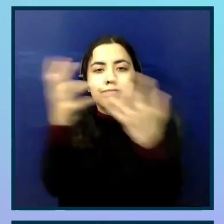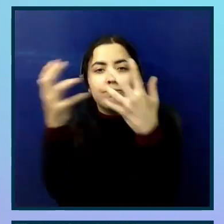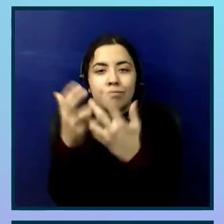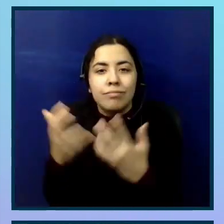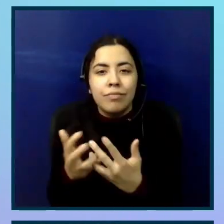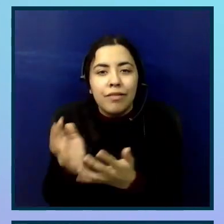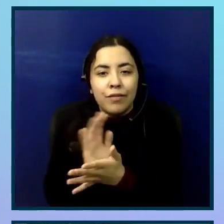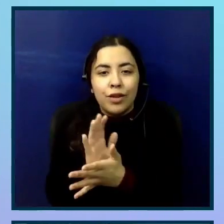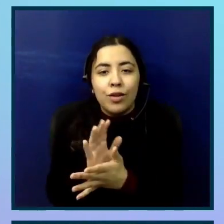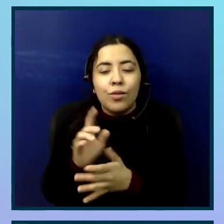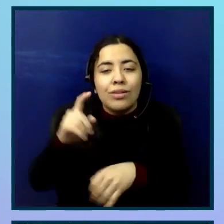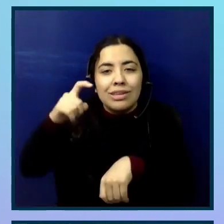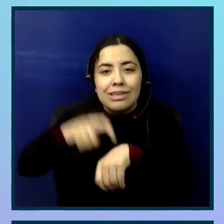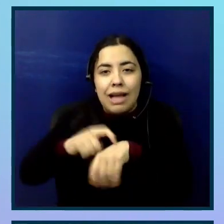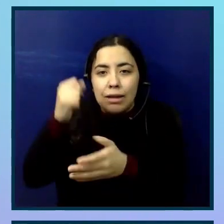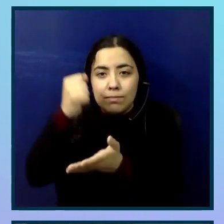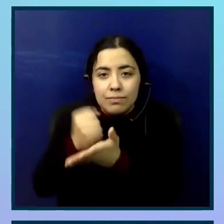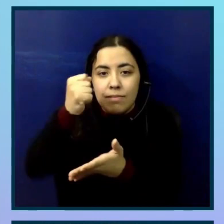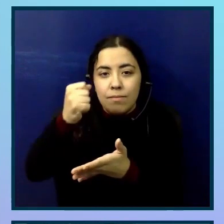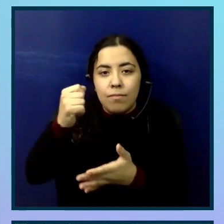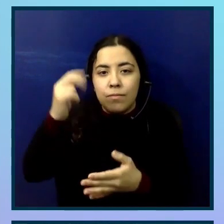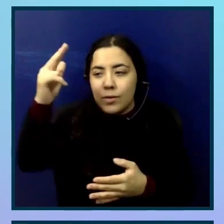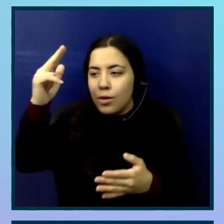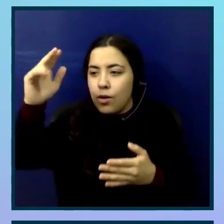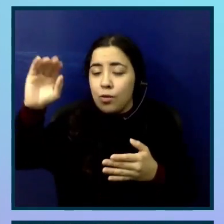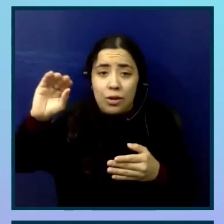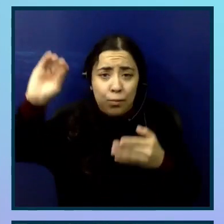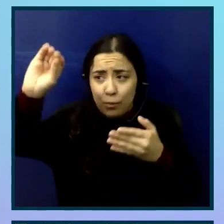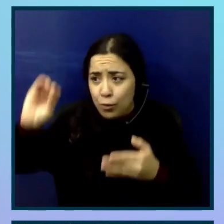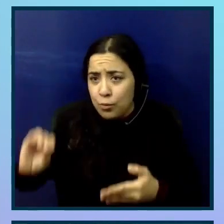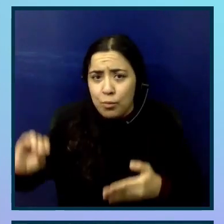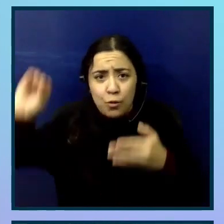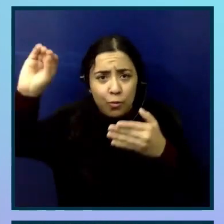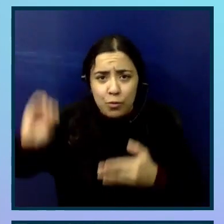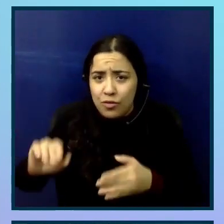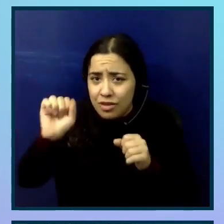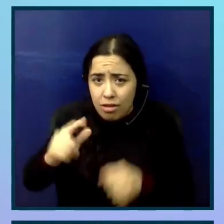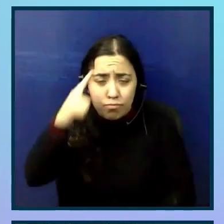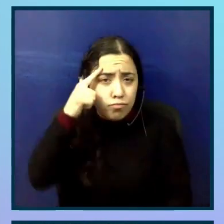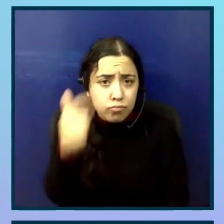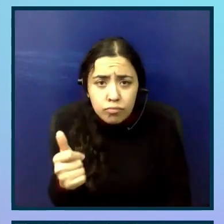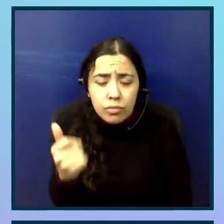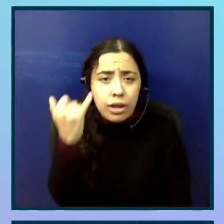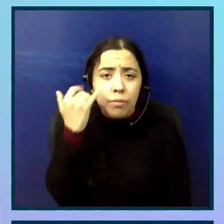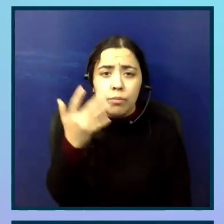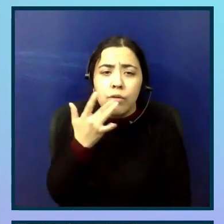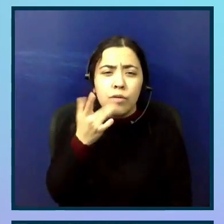So you can go, not only go at your own pace, you can move around however you want to. If there's a part of the video you missed,